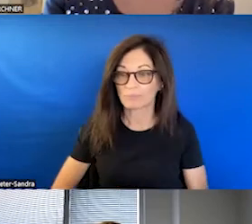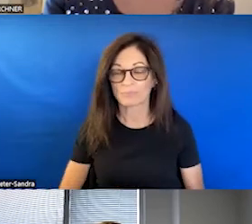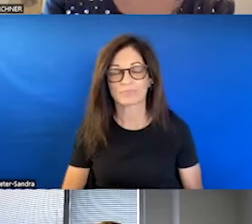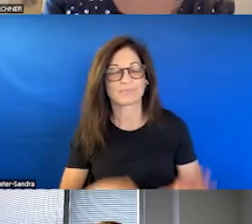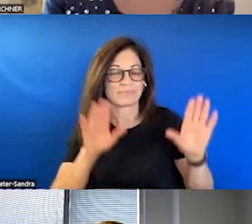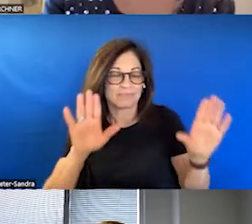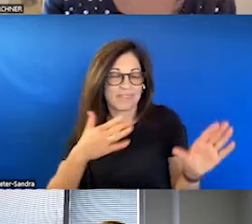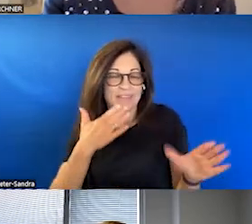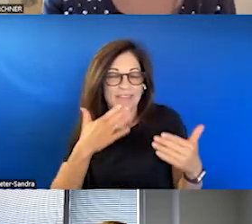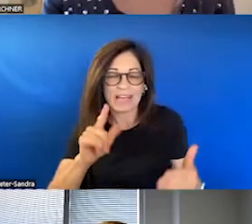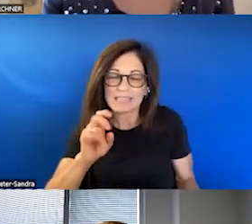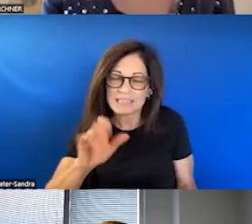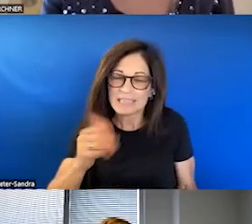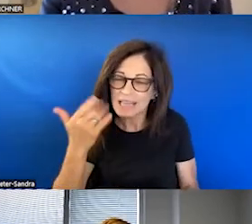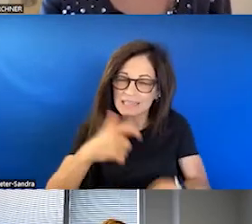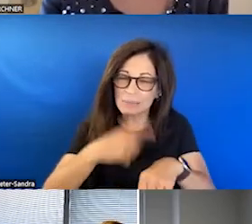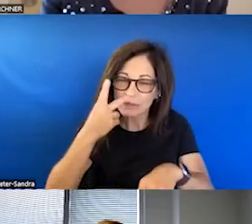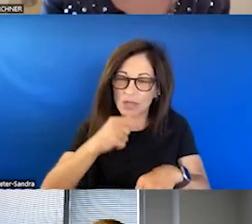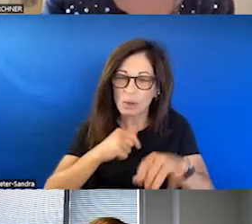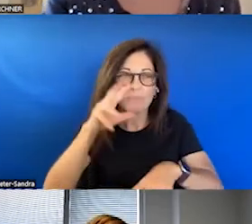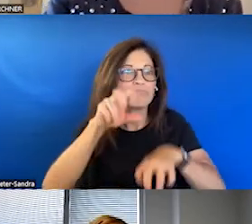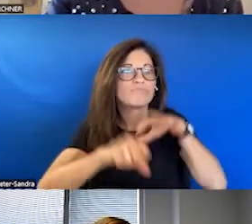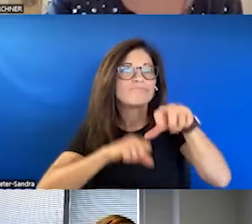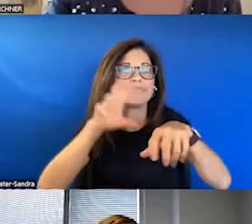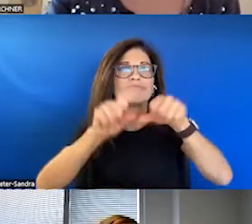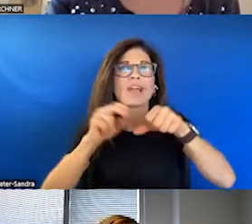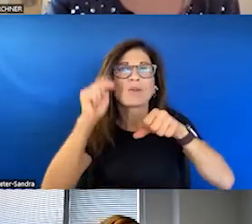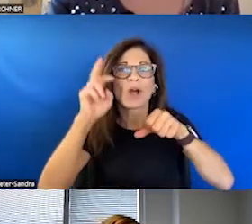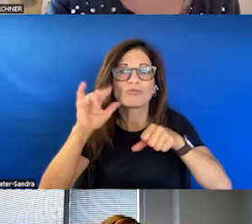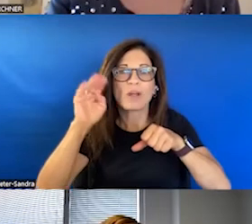TIME I SAW YOU CLIMBING OUT OF THE NORTH RIM OF THE GRAND CANYON. YOU WERE THERE, WELL RESTED.